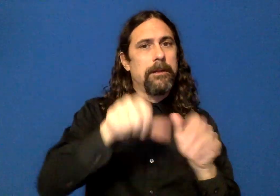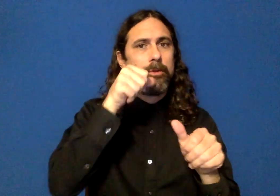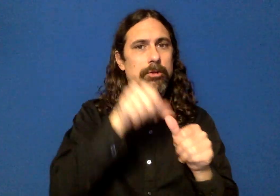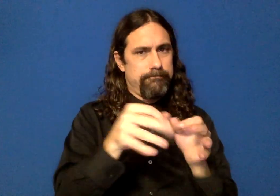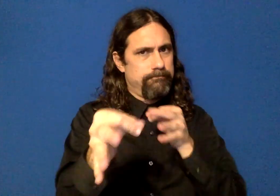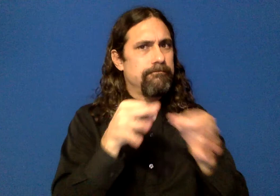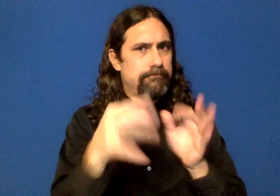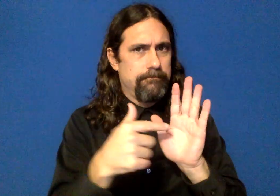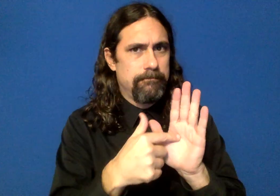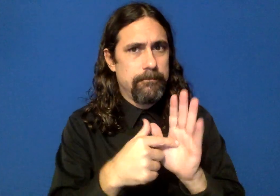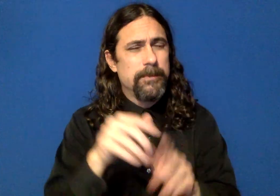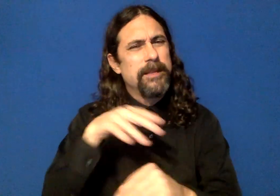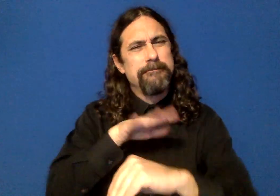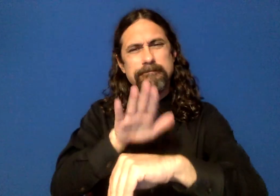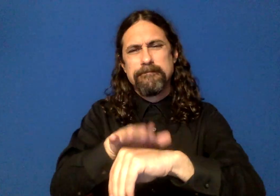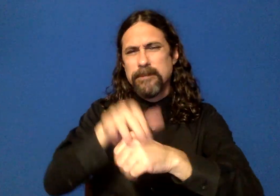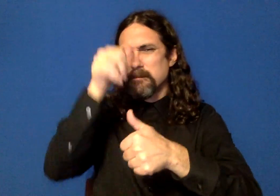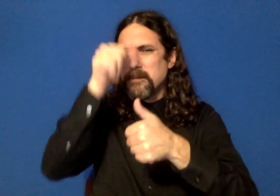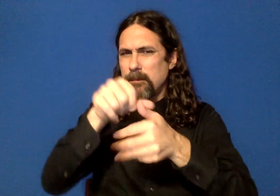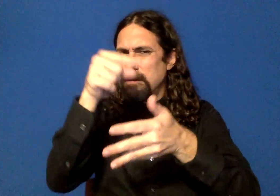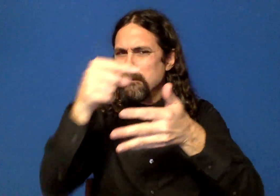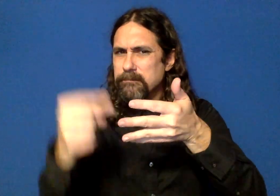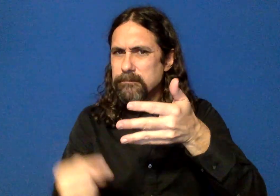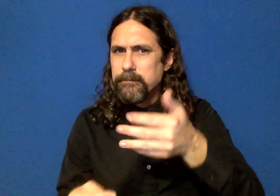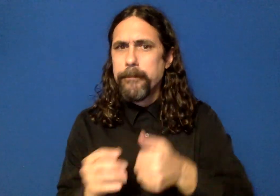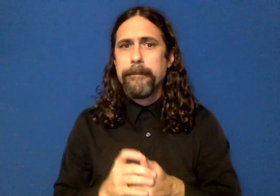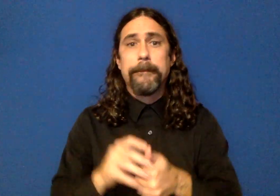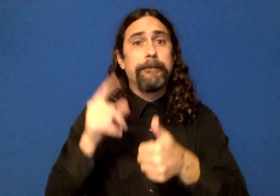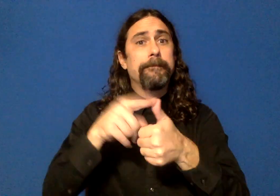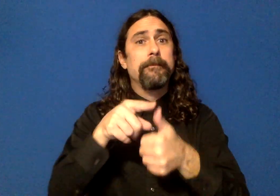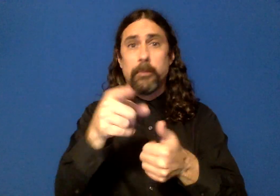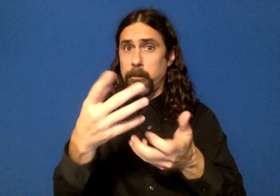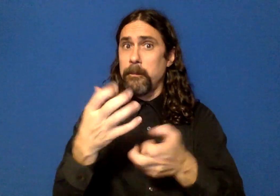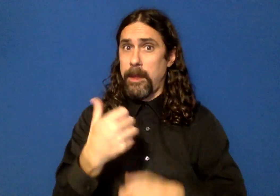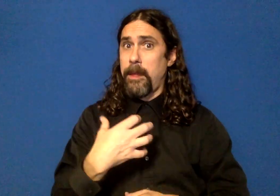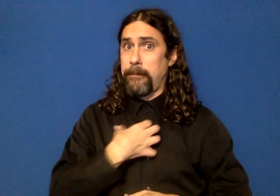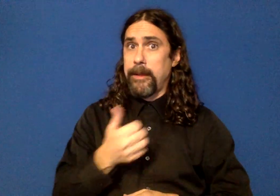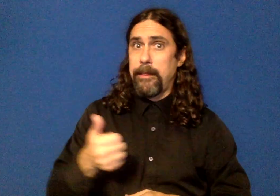to submit an appeal explaining why you think you should not have been turned down.